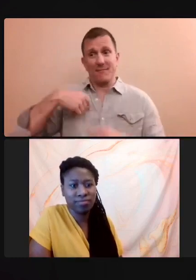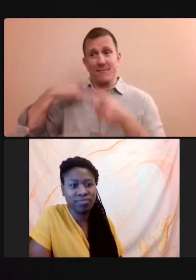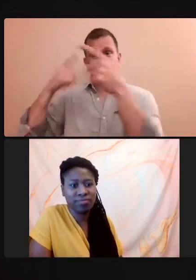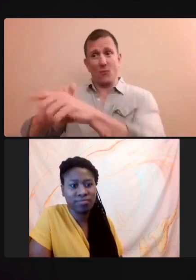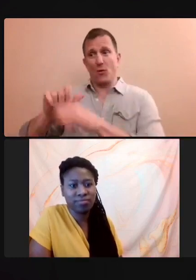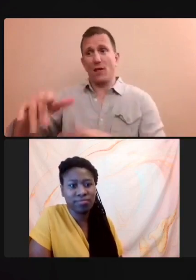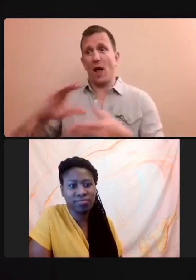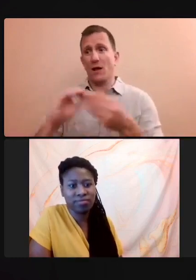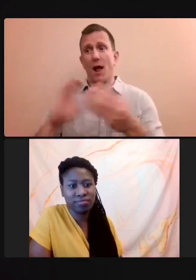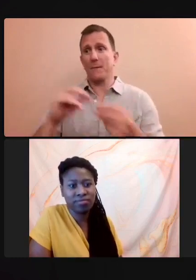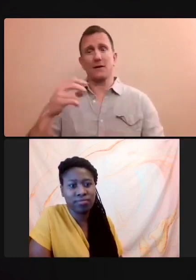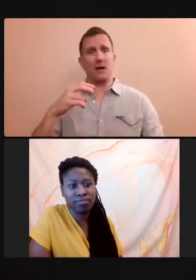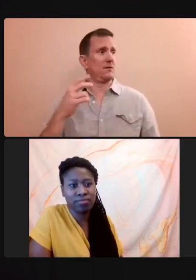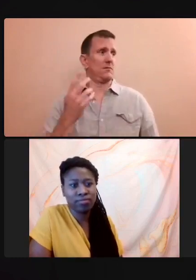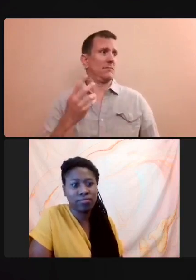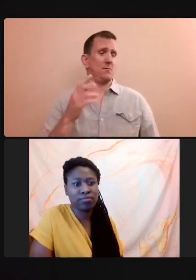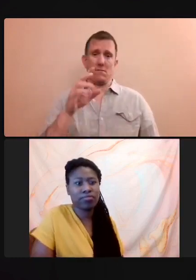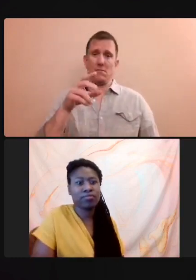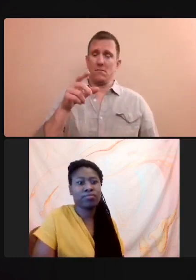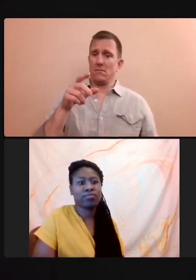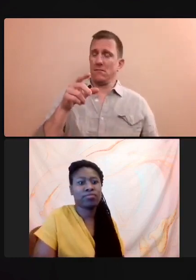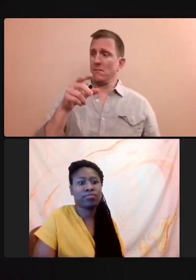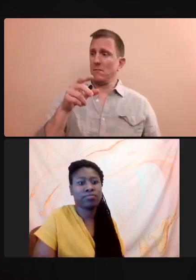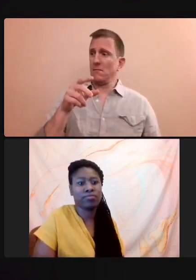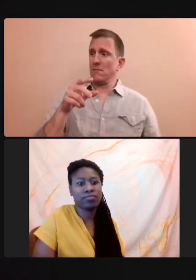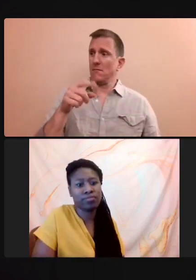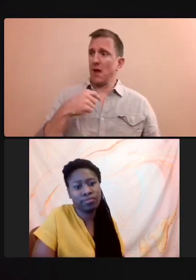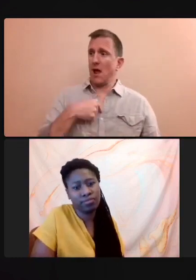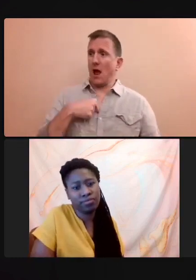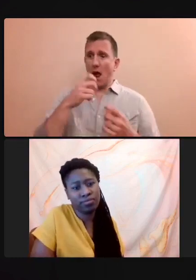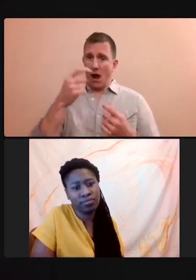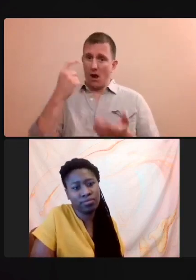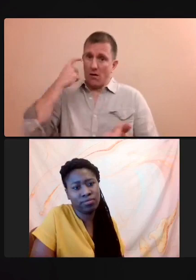then we can't go easier on hearing people than we do on deaf people.